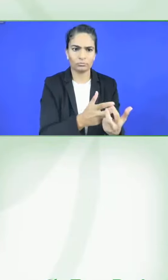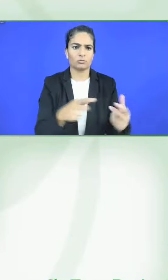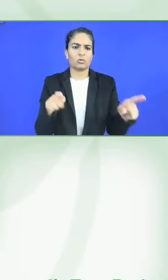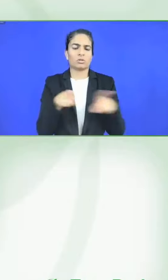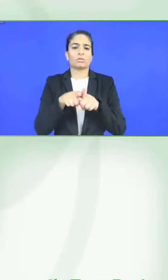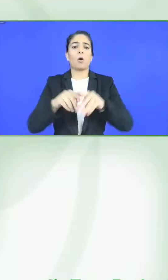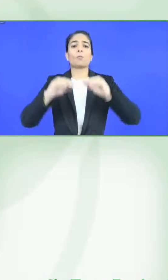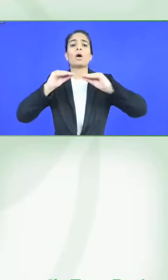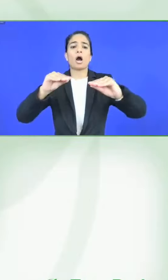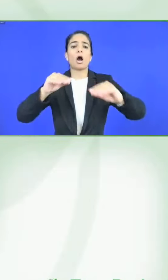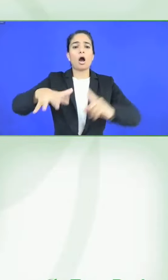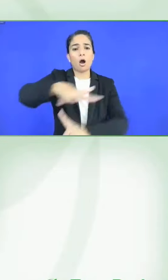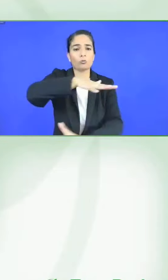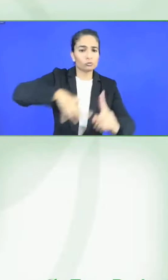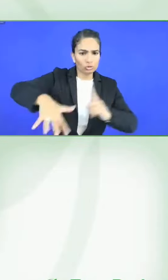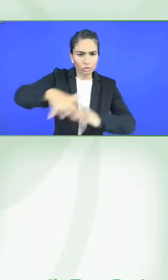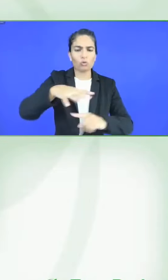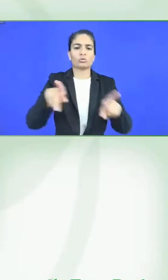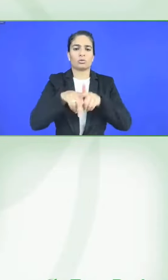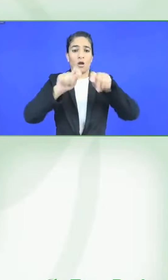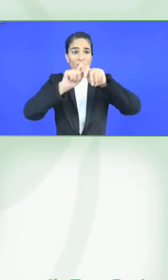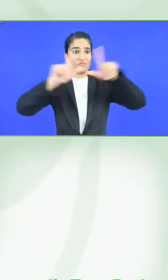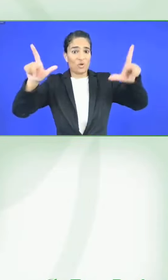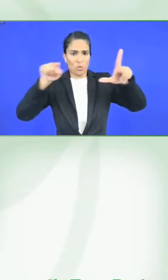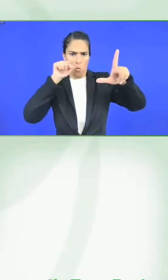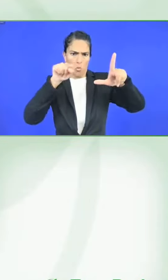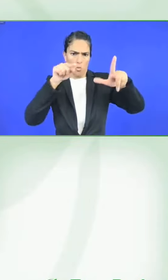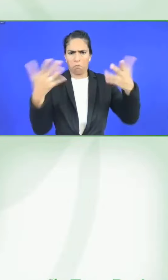Thank you Sabine.